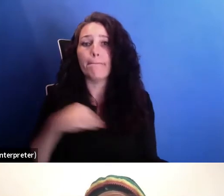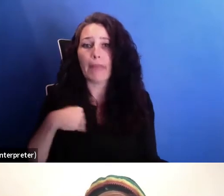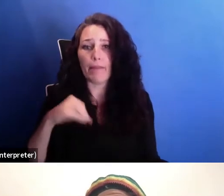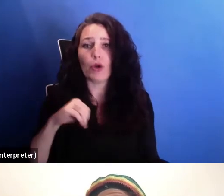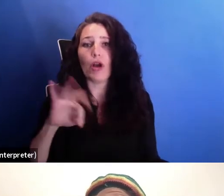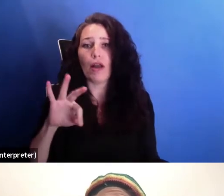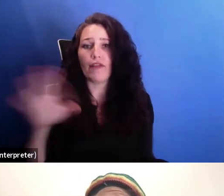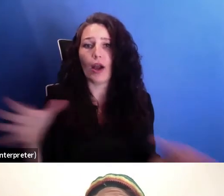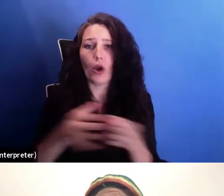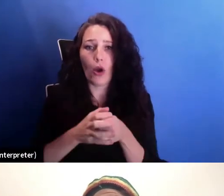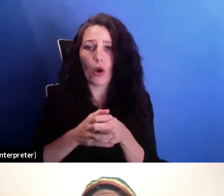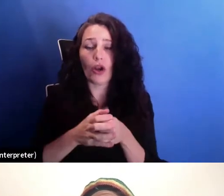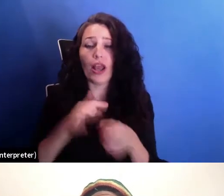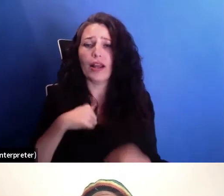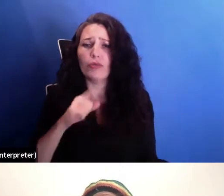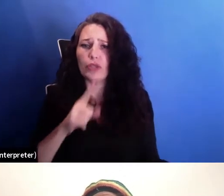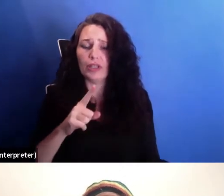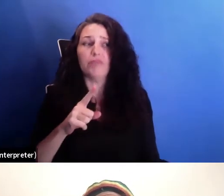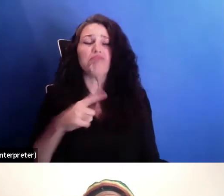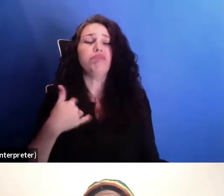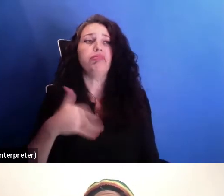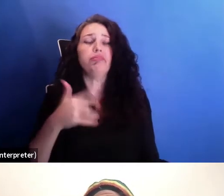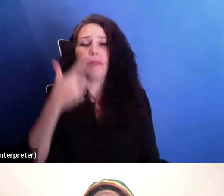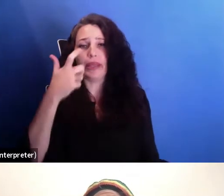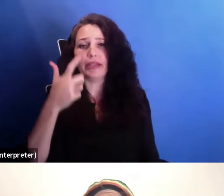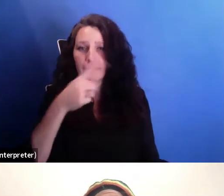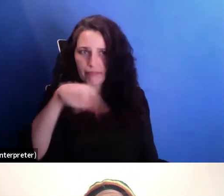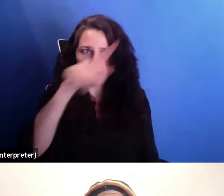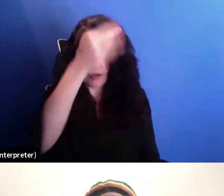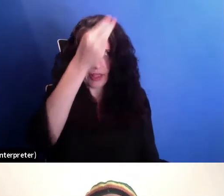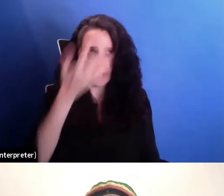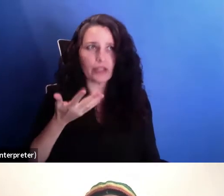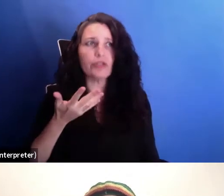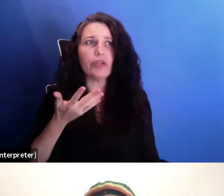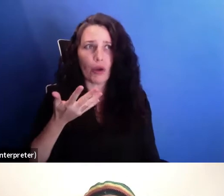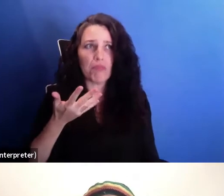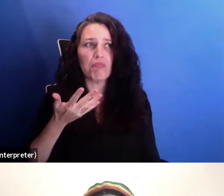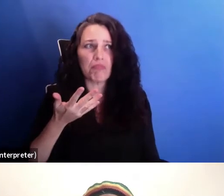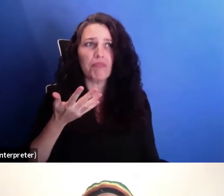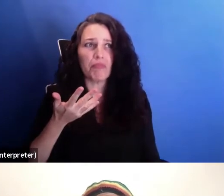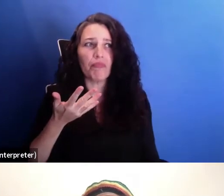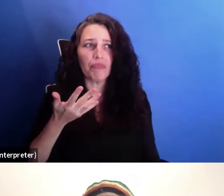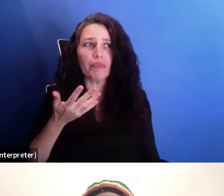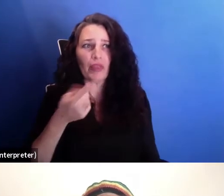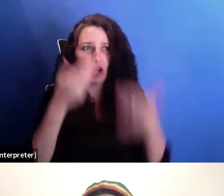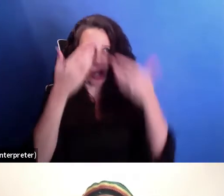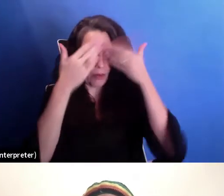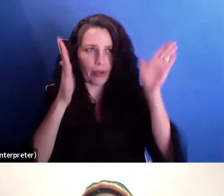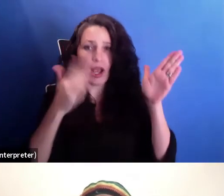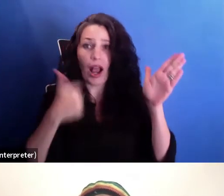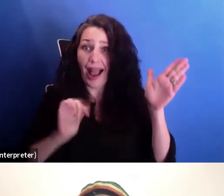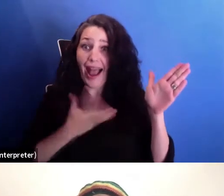And it was really saying that, look our community has a great deal to contribute to society through the arts.